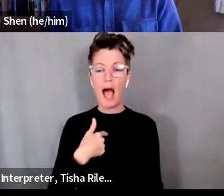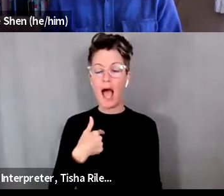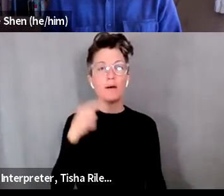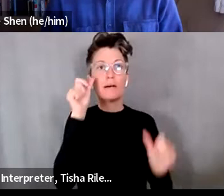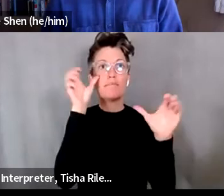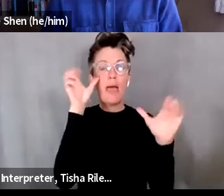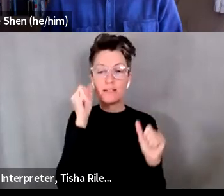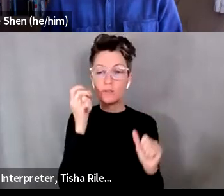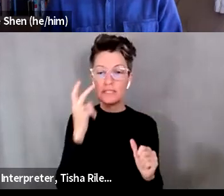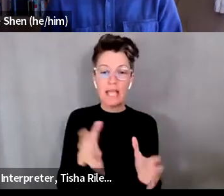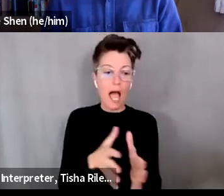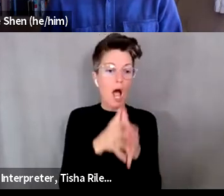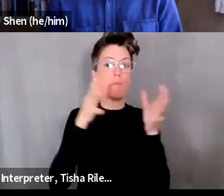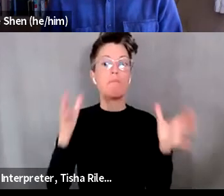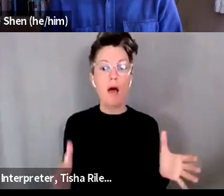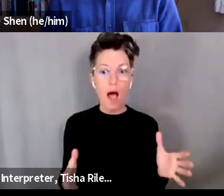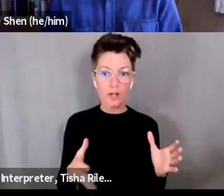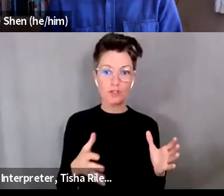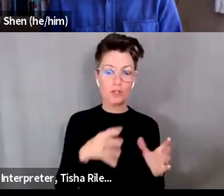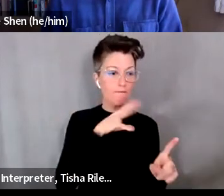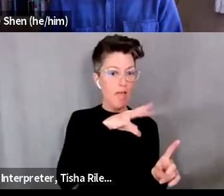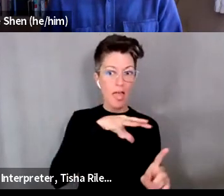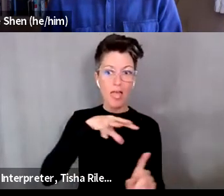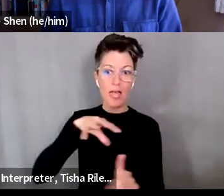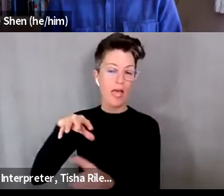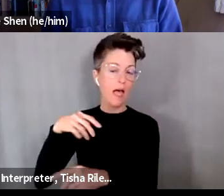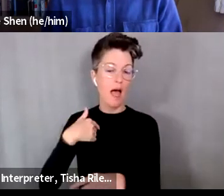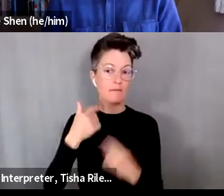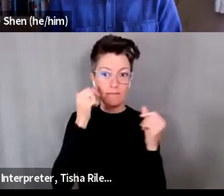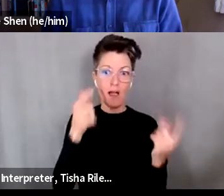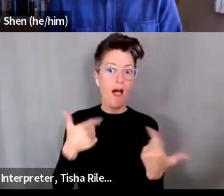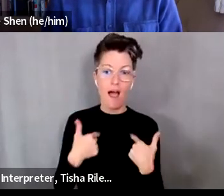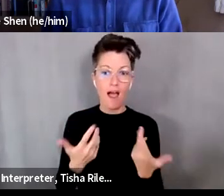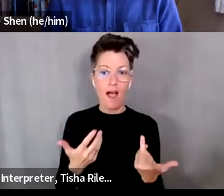And then something that Kate recently was reminding me about